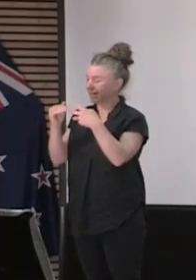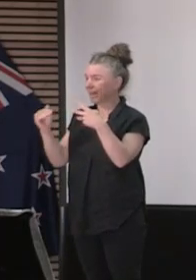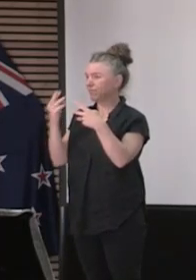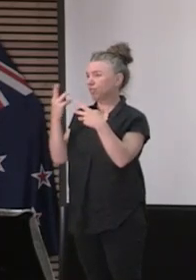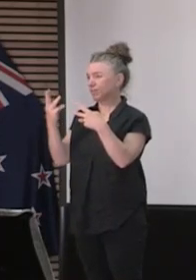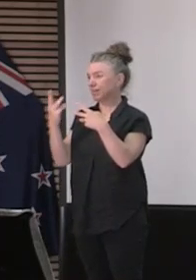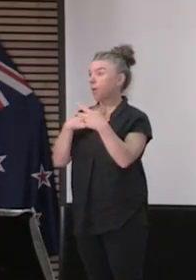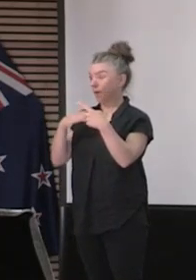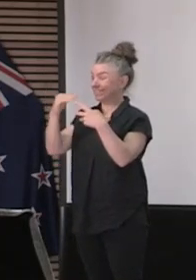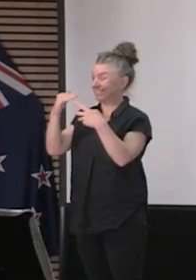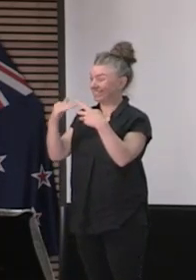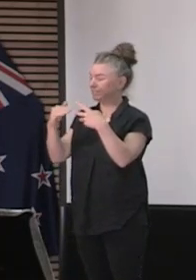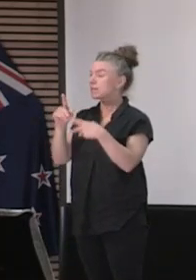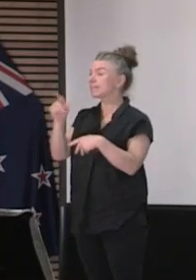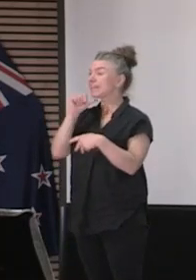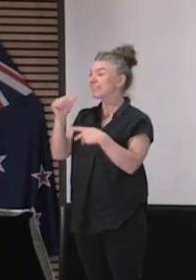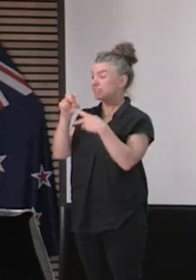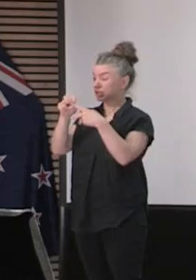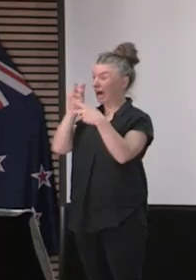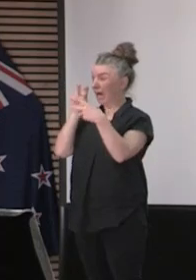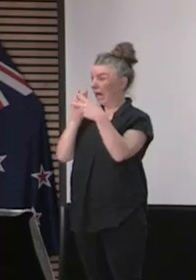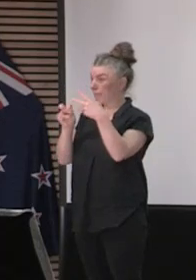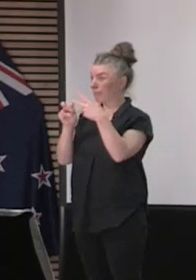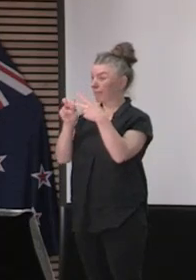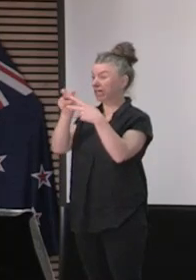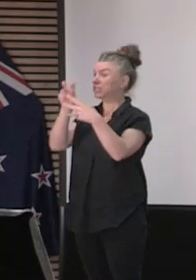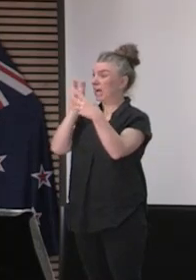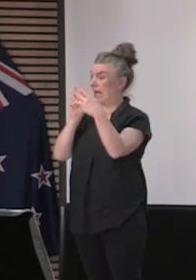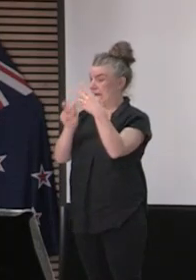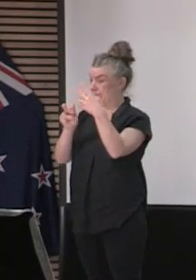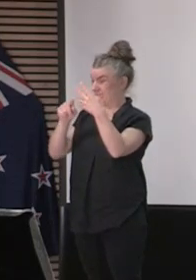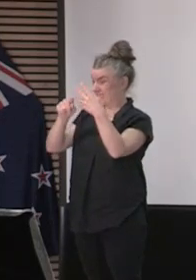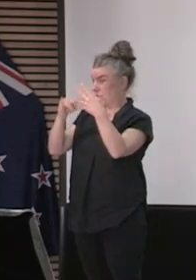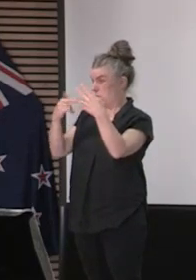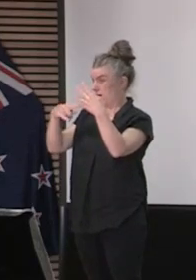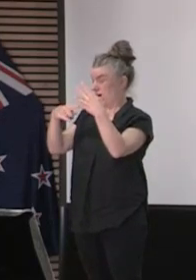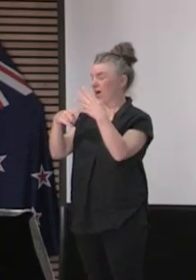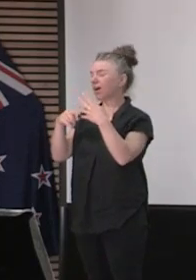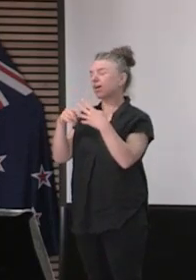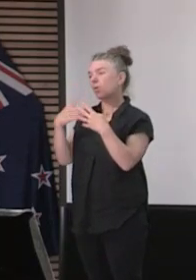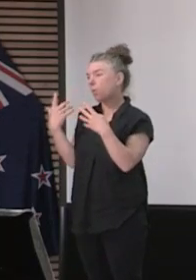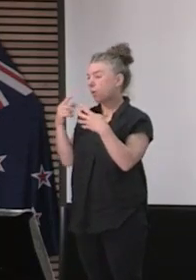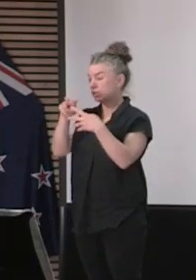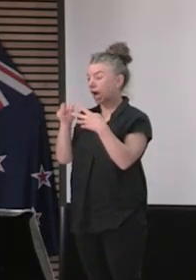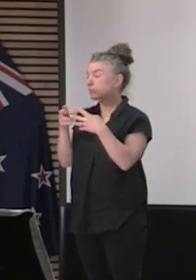Butif we move too quickly, andloosen up too quickly, we willbe back to the beginning.